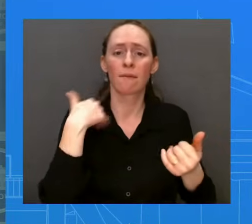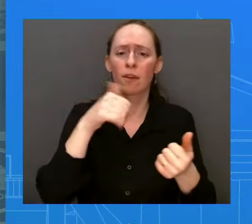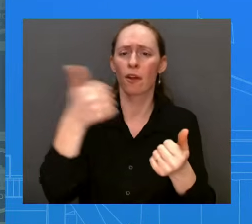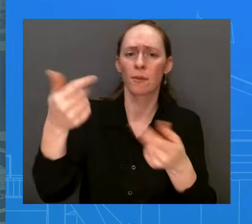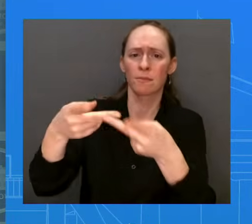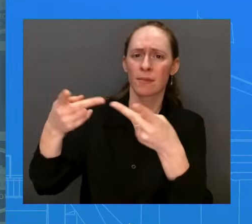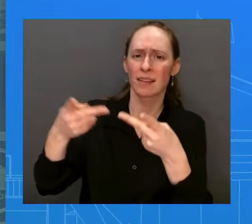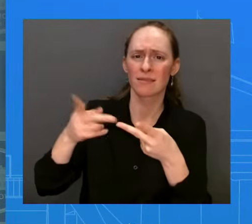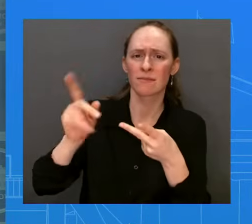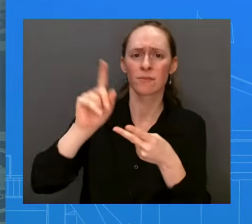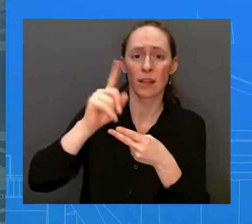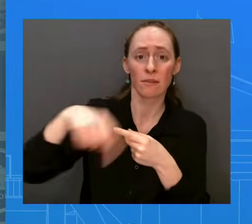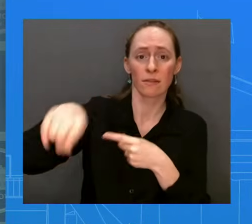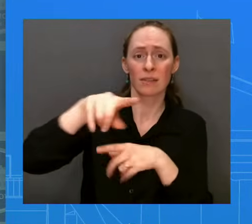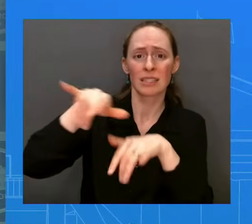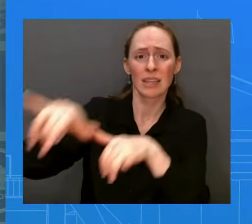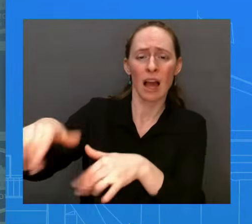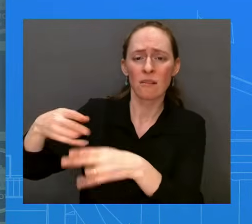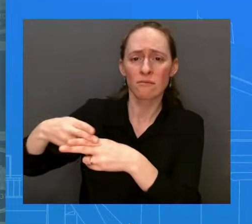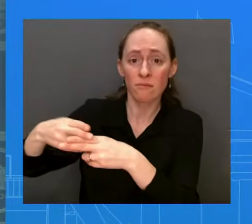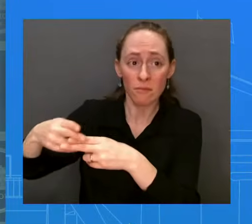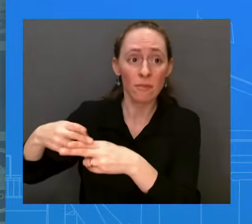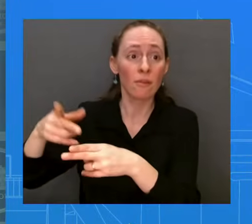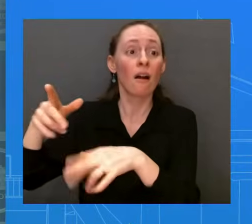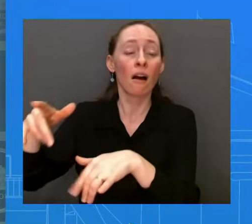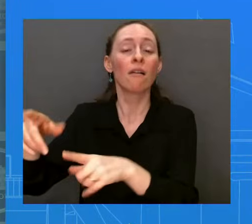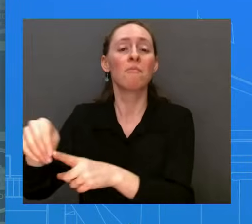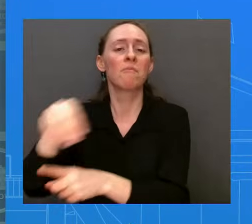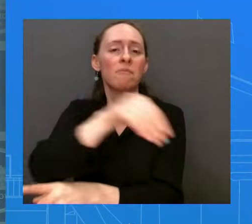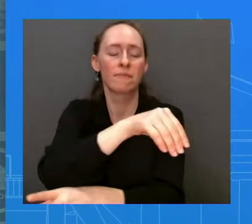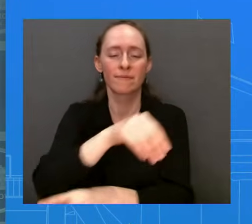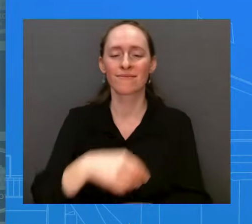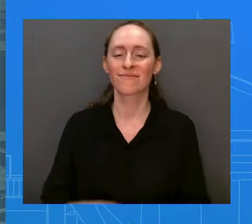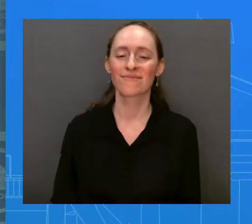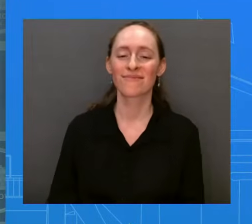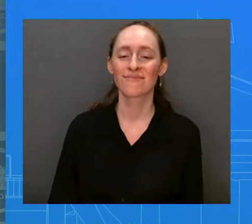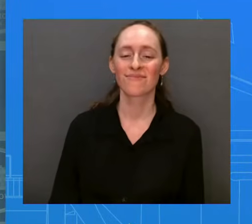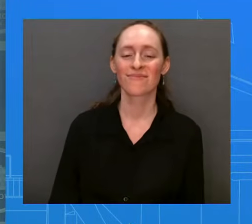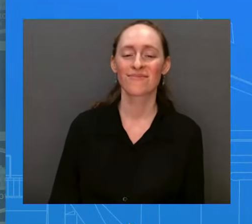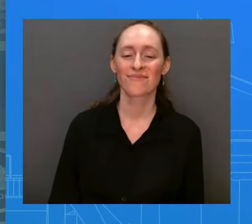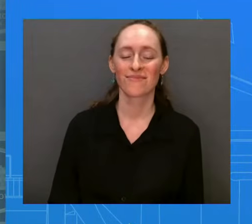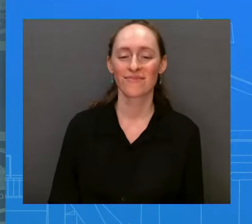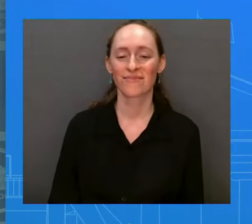Yesterday, a fourth U.N. convoy of 10 trucks from a U.S.-supported humanitarian partner